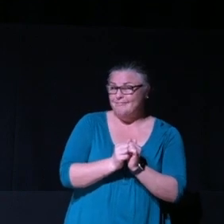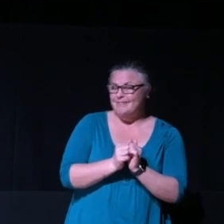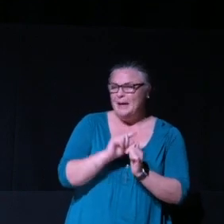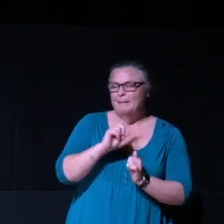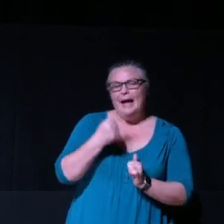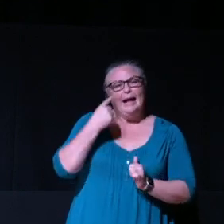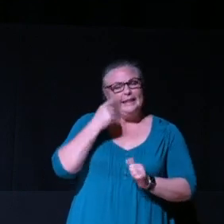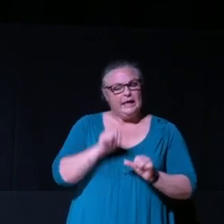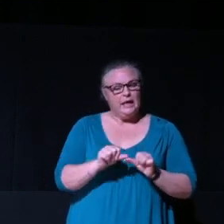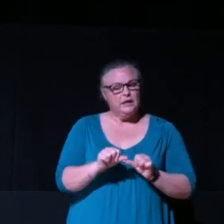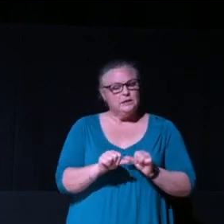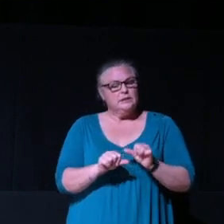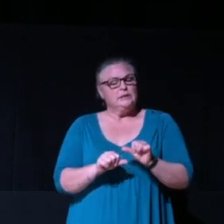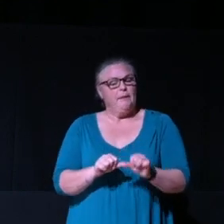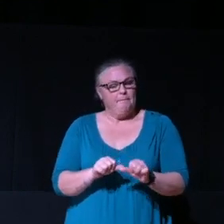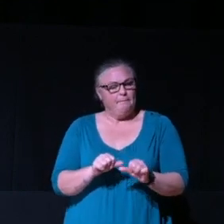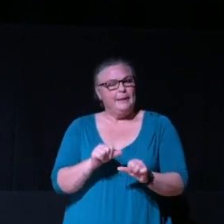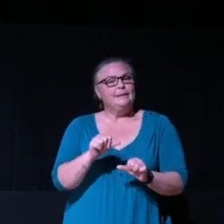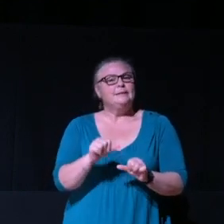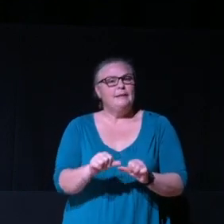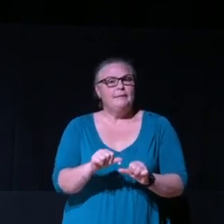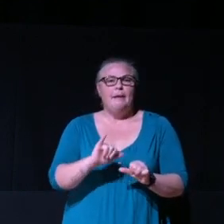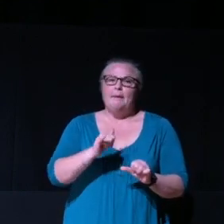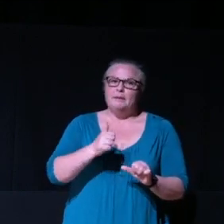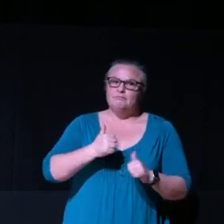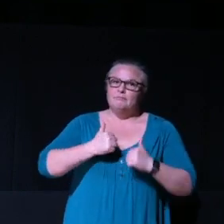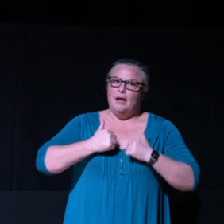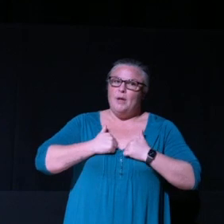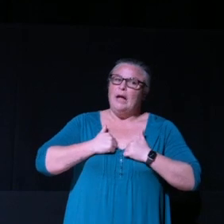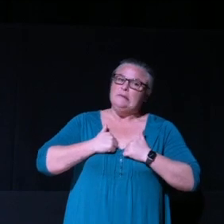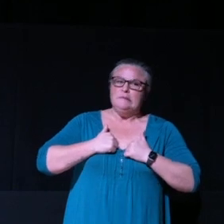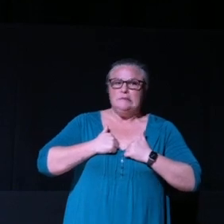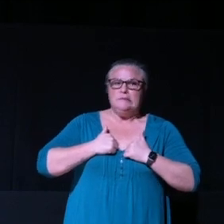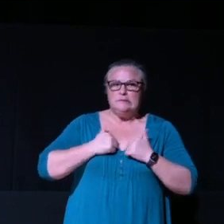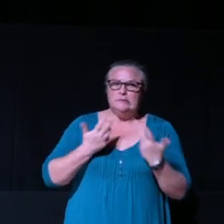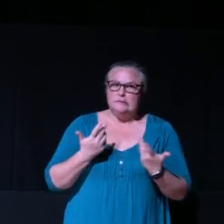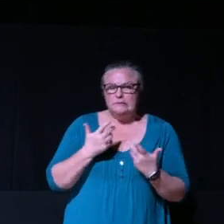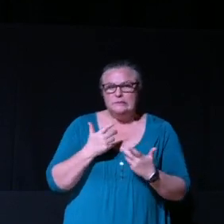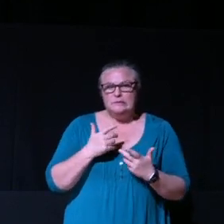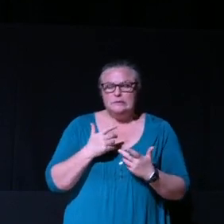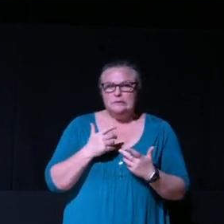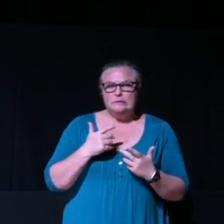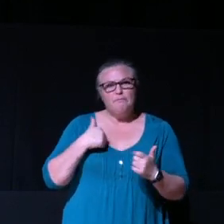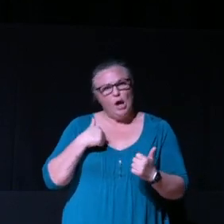and change, I feel, maybe this is a cynical approach, but I think that unless people are held accountable when they don't do that,